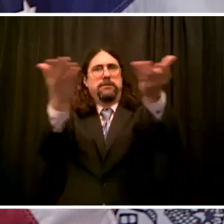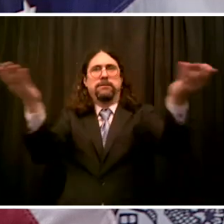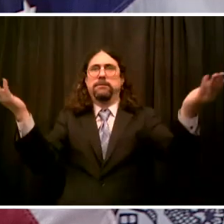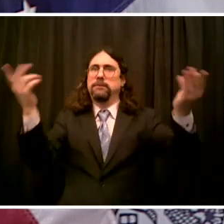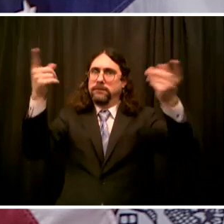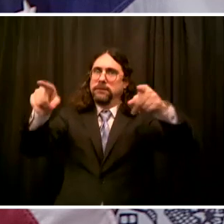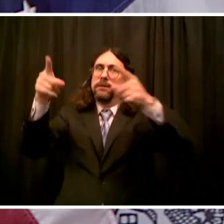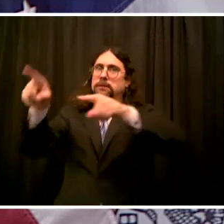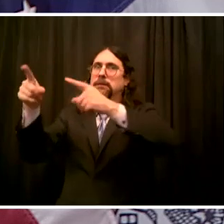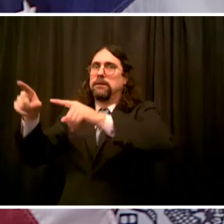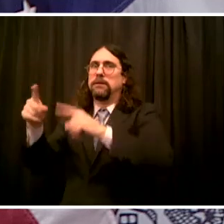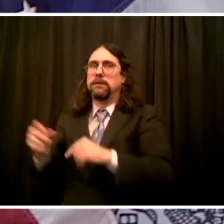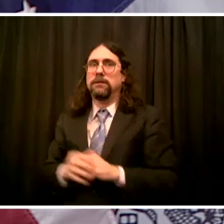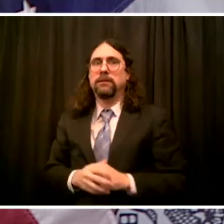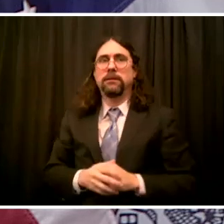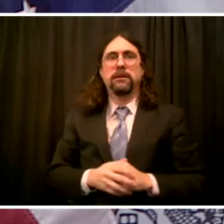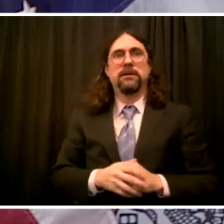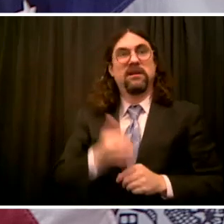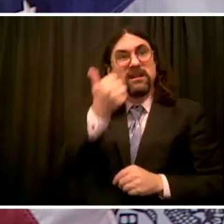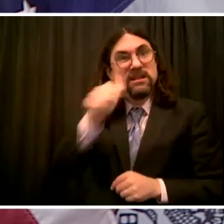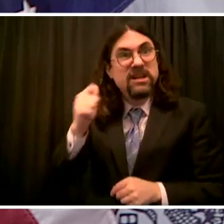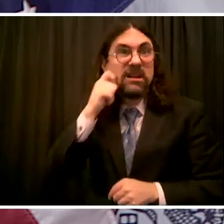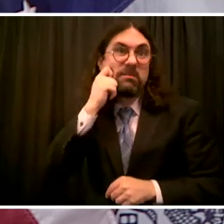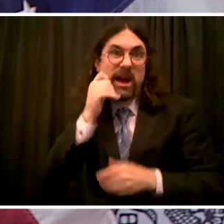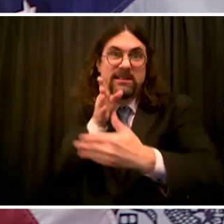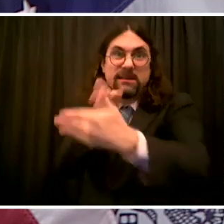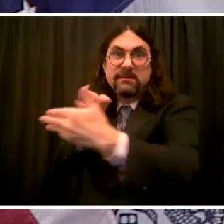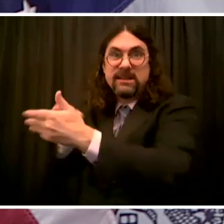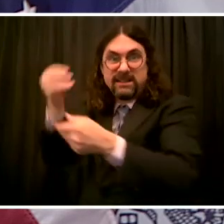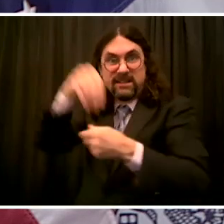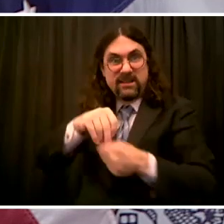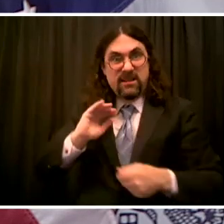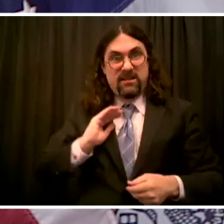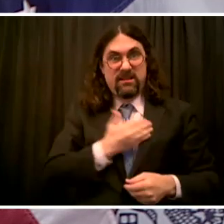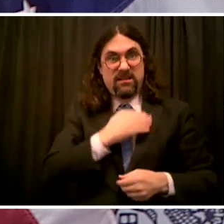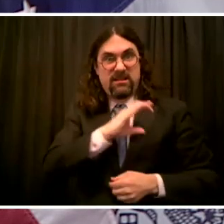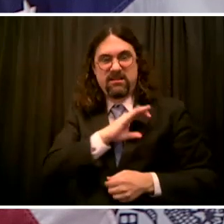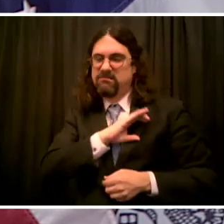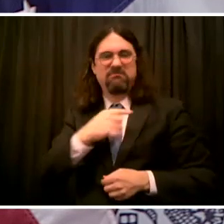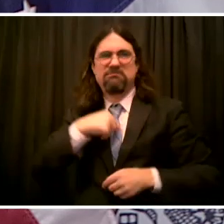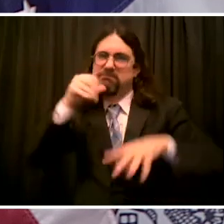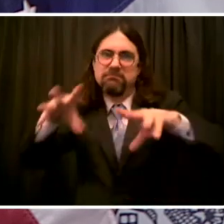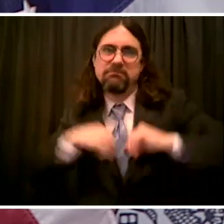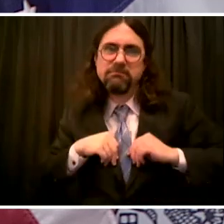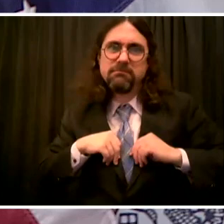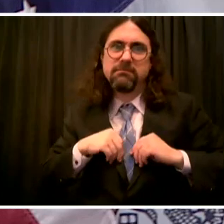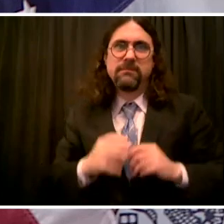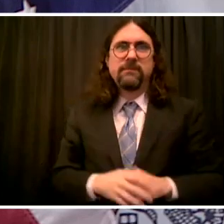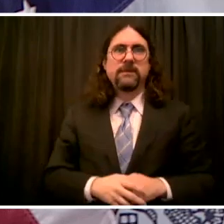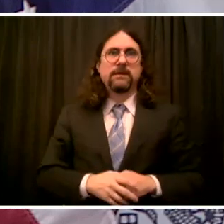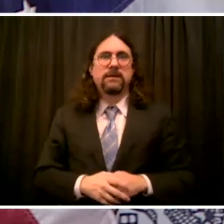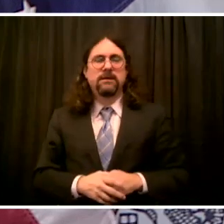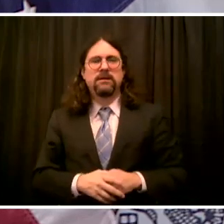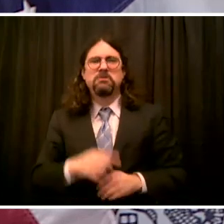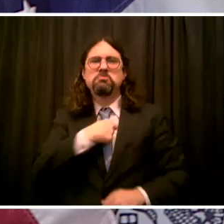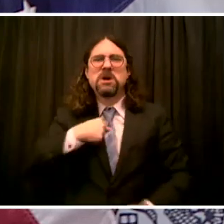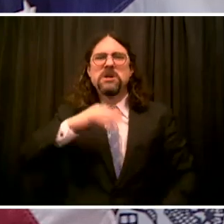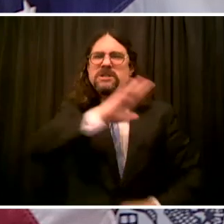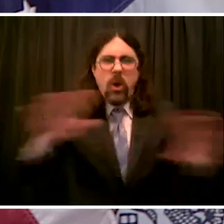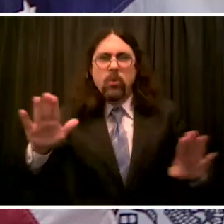EXCESSIVE FORCE, NOR WILL I STAND AND DEFEND INDEFENSIBLE ACTION.